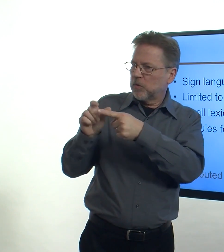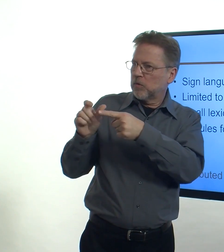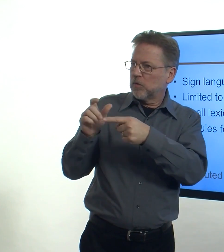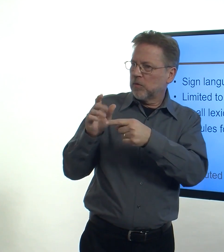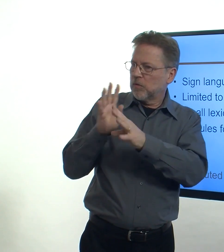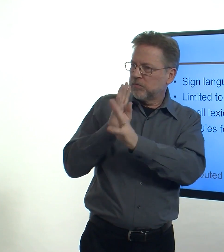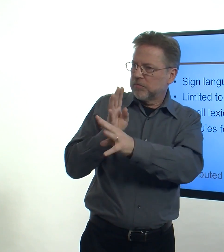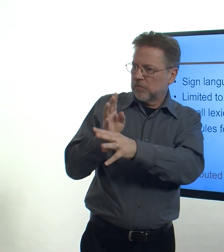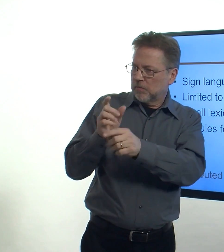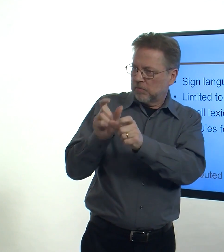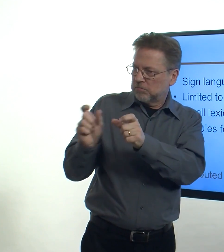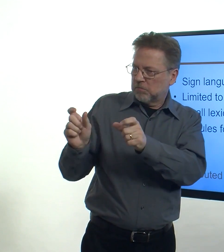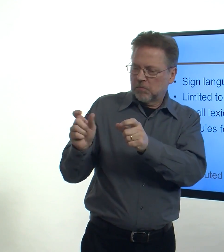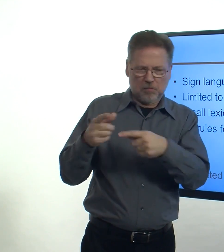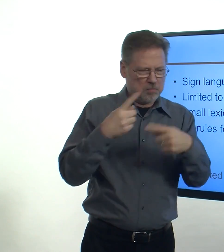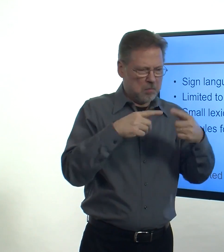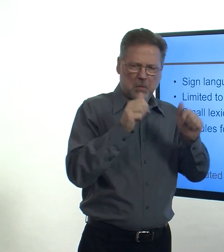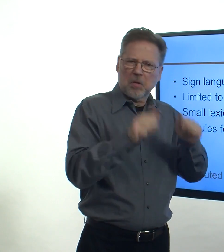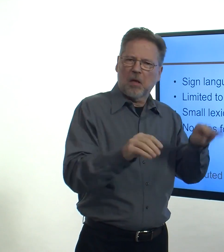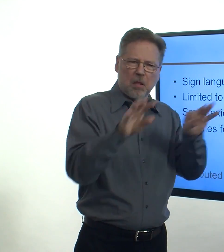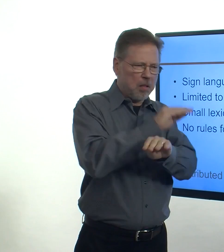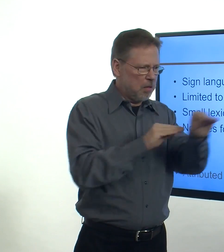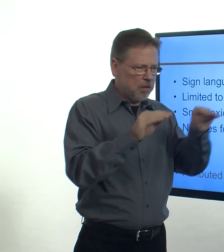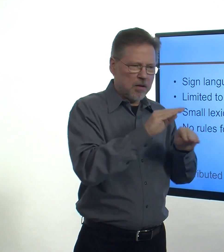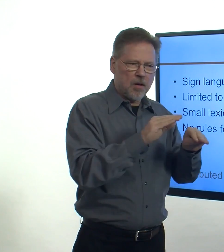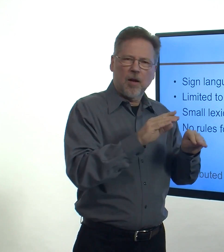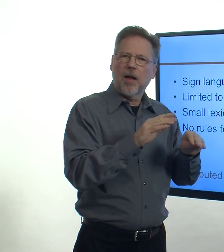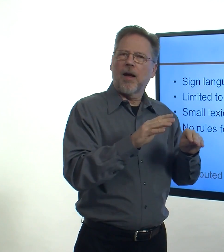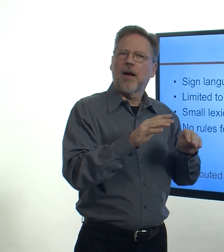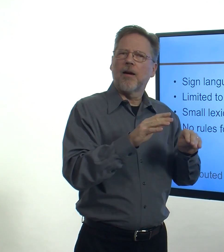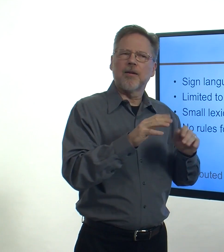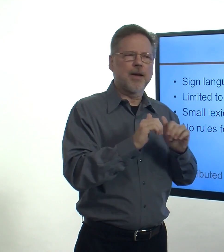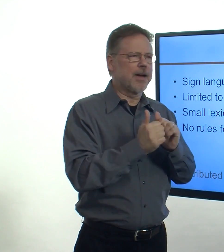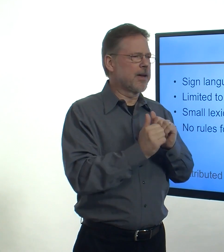seemingly having no required order.